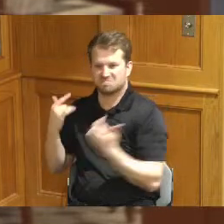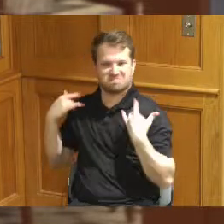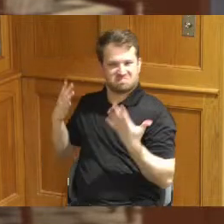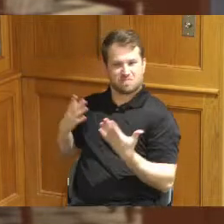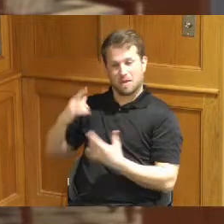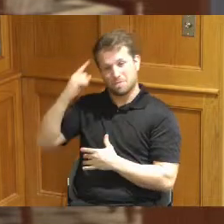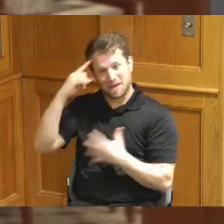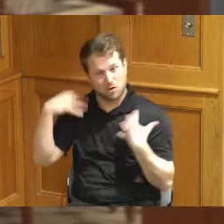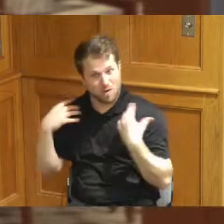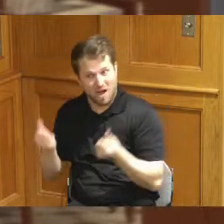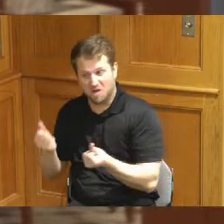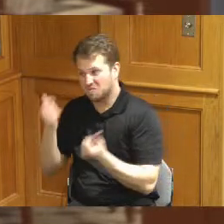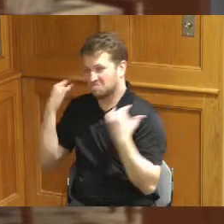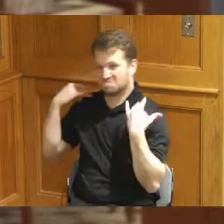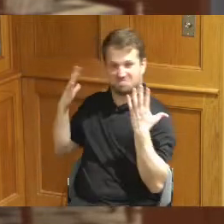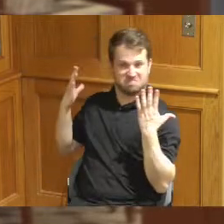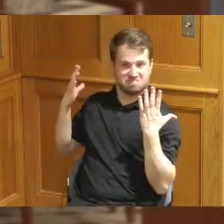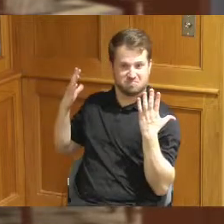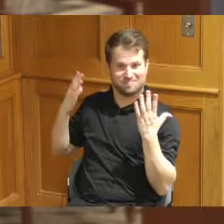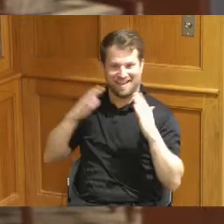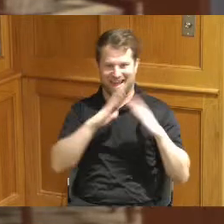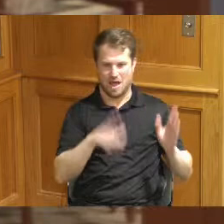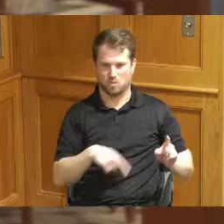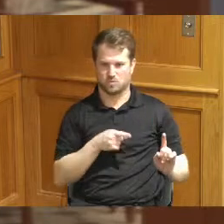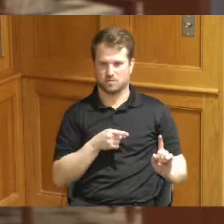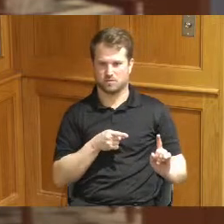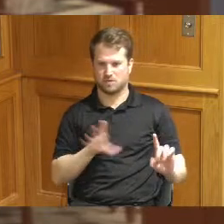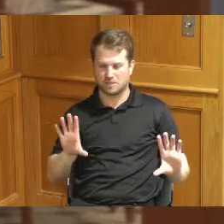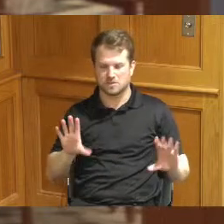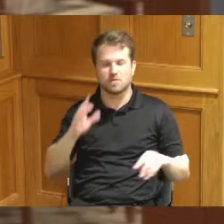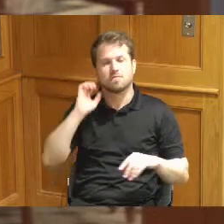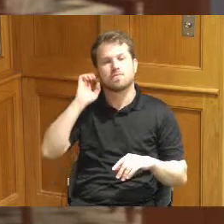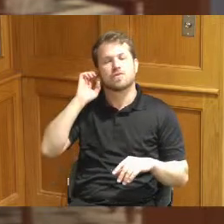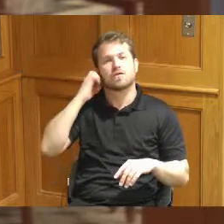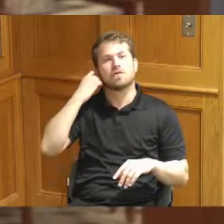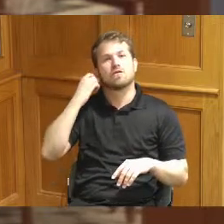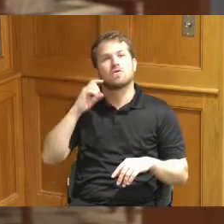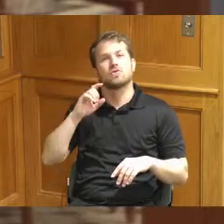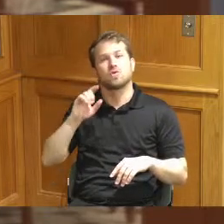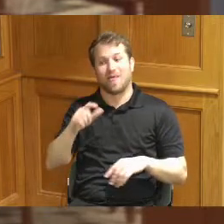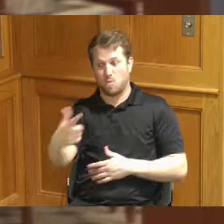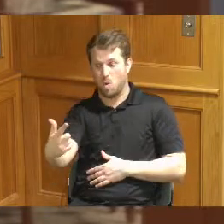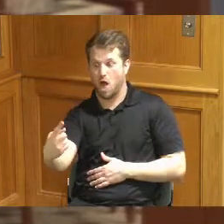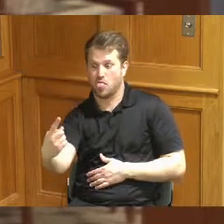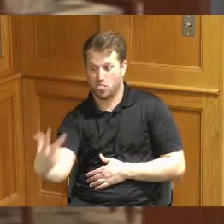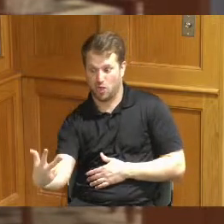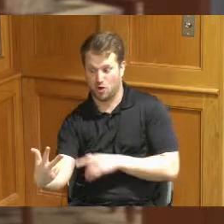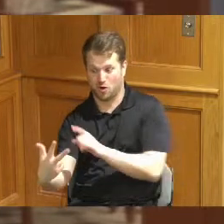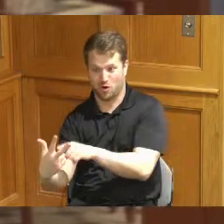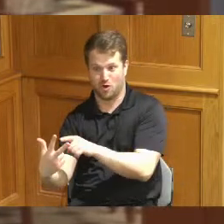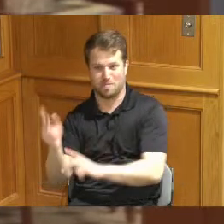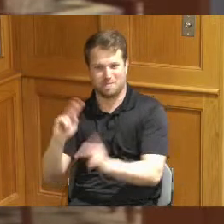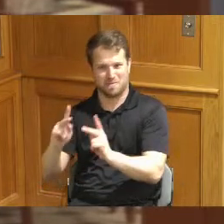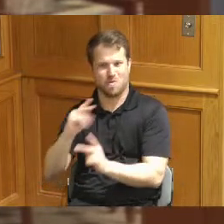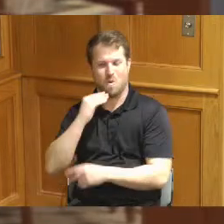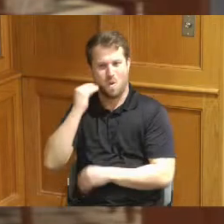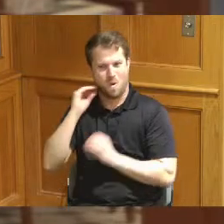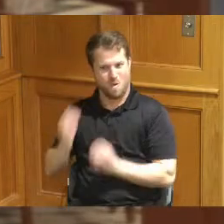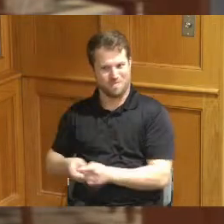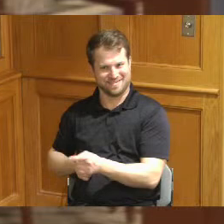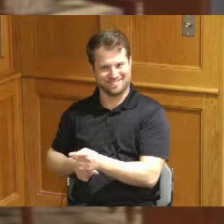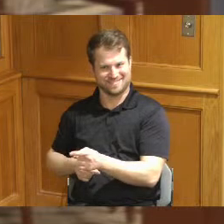and those are the things that again that subset of people experiencing homelessness who are out